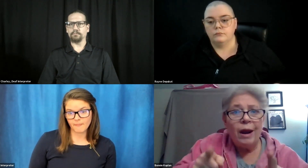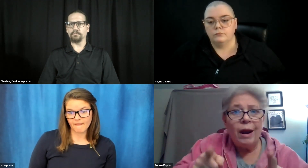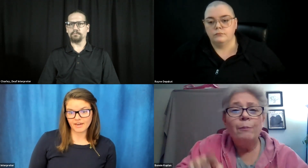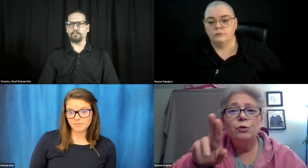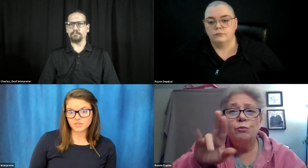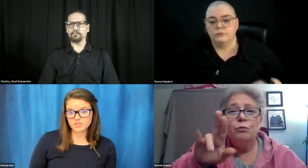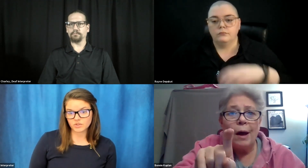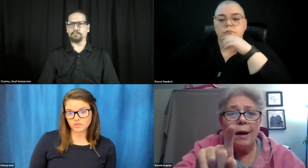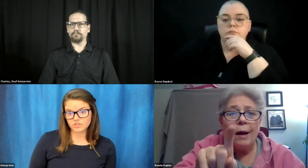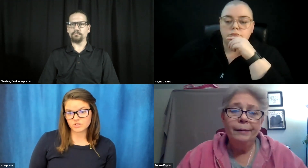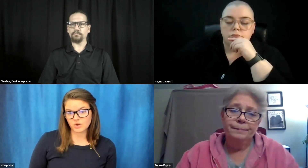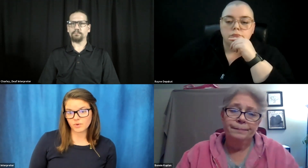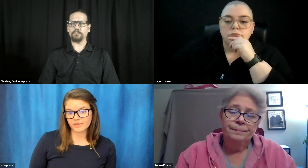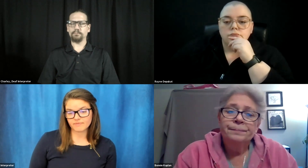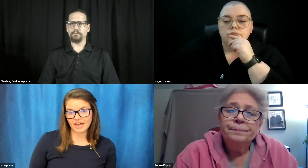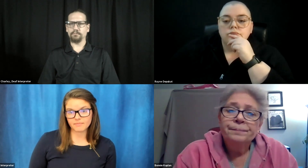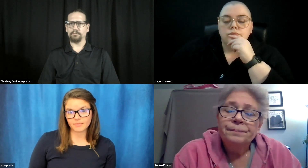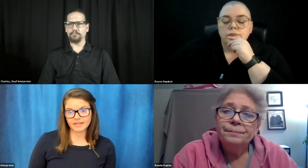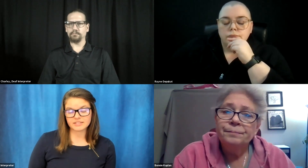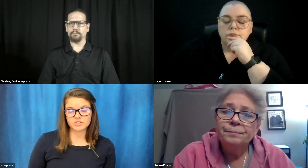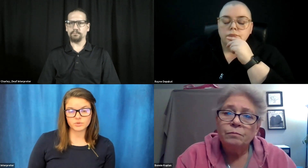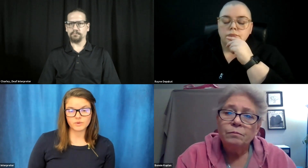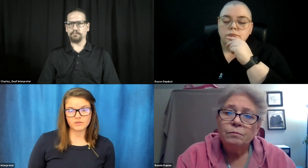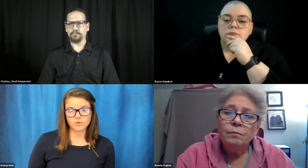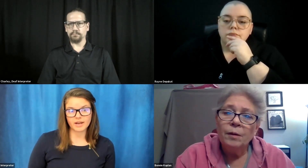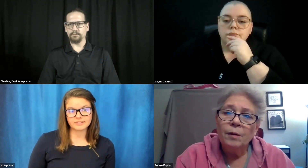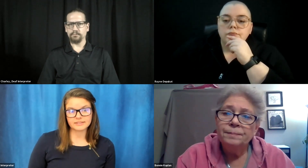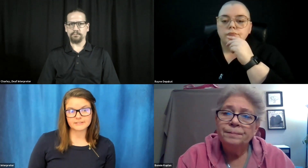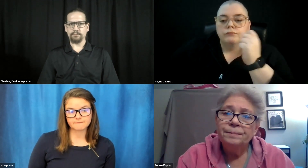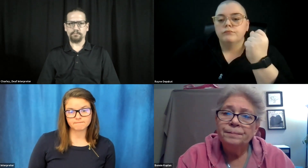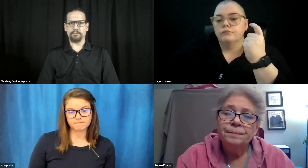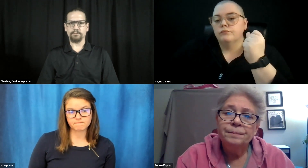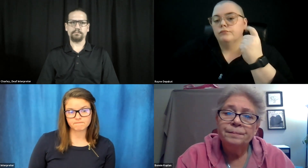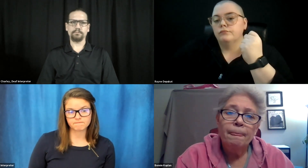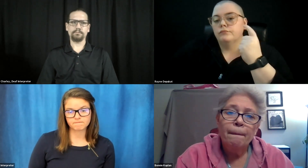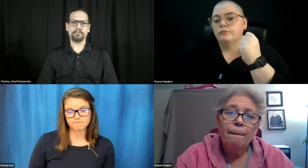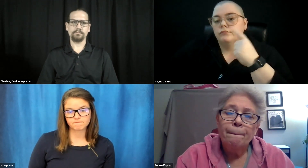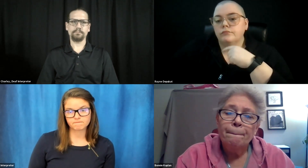And I'm concerned what that might do in Rhode Island.